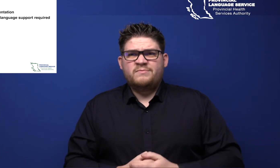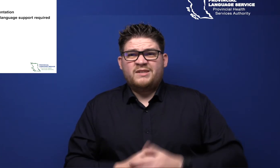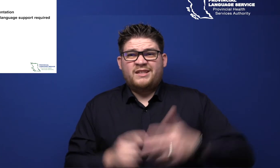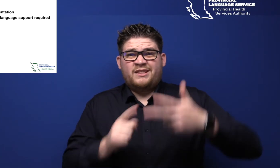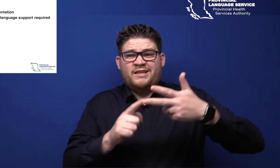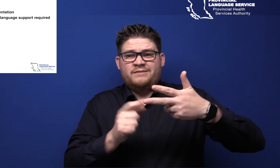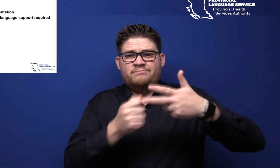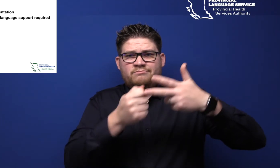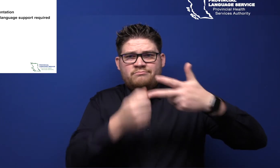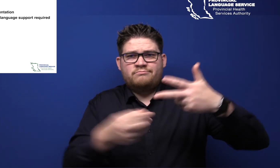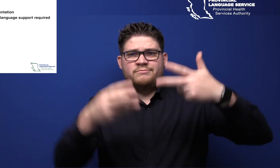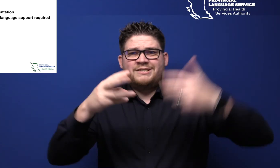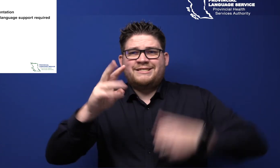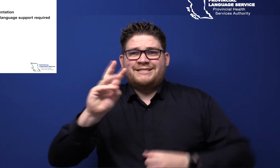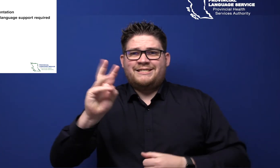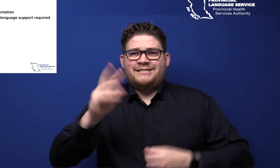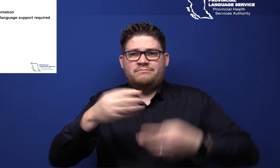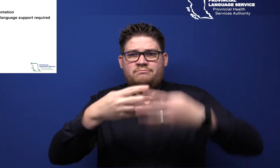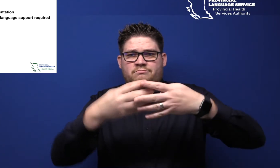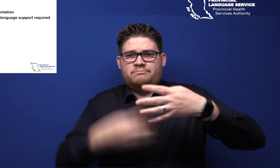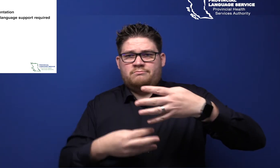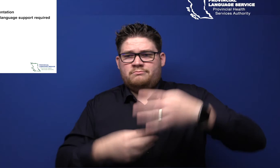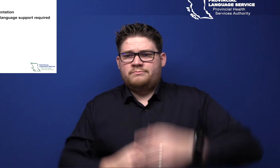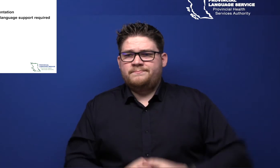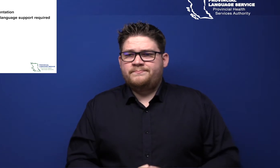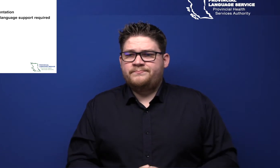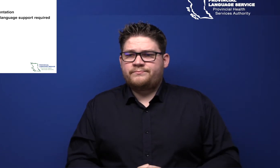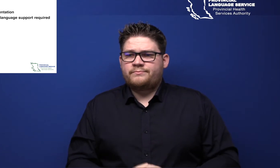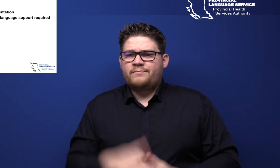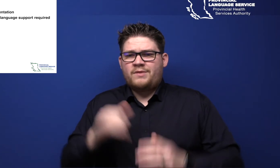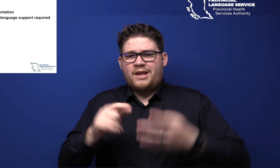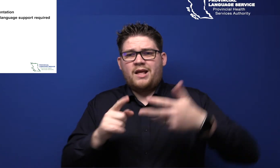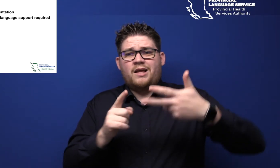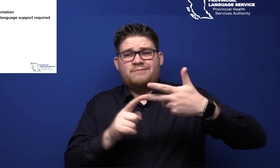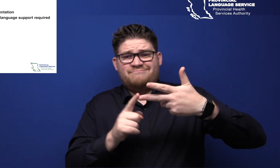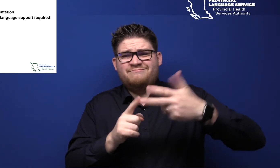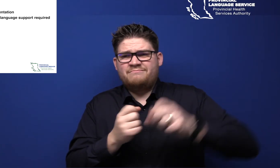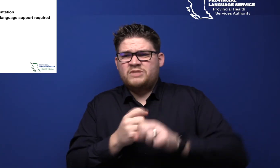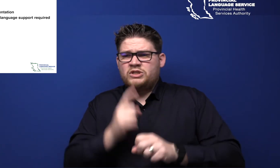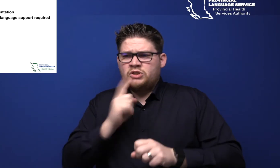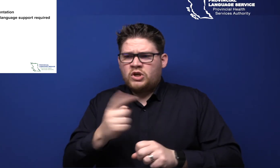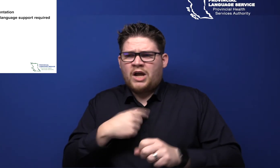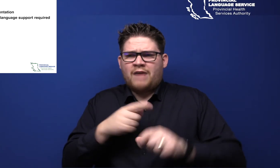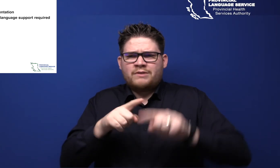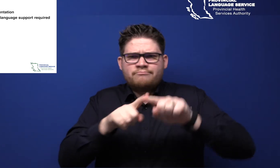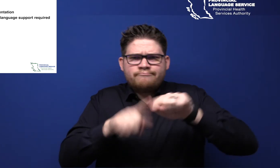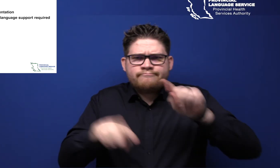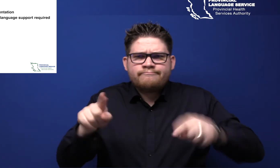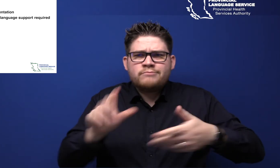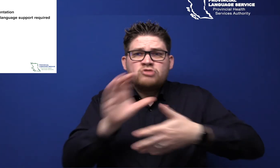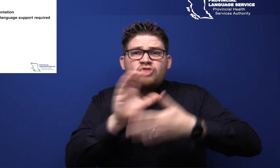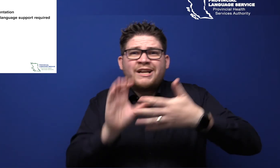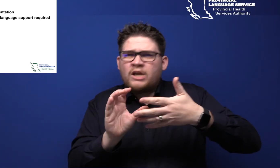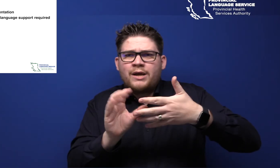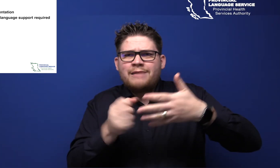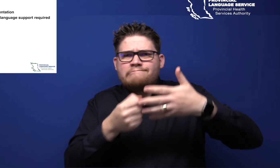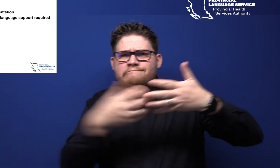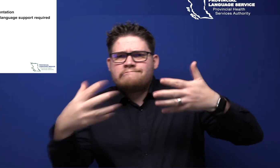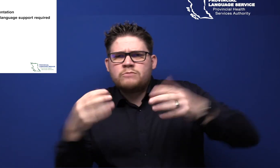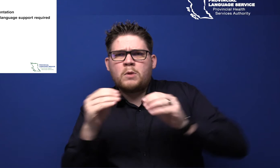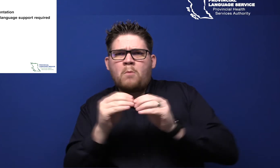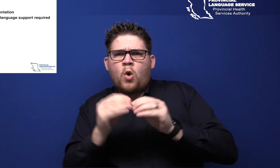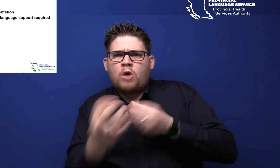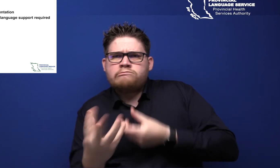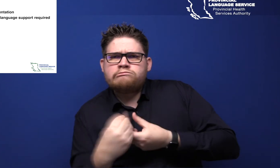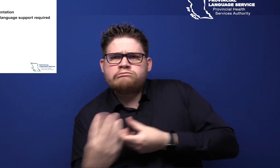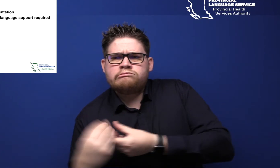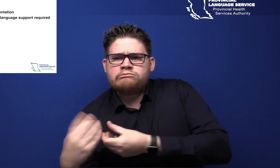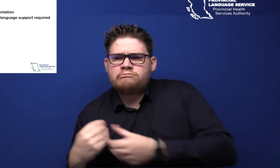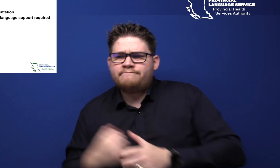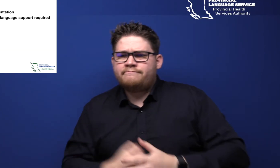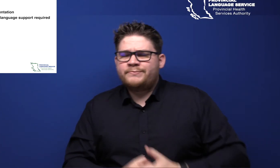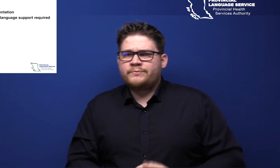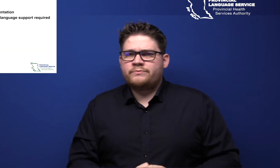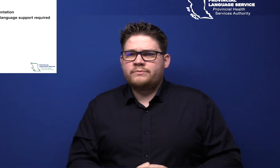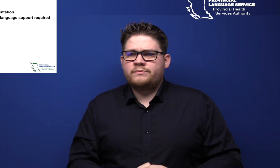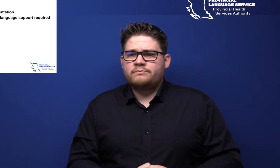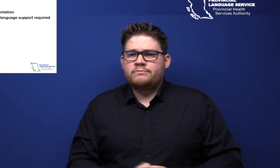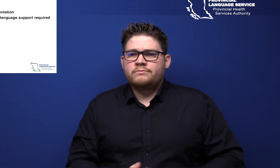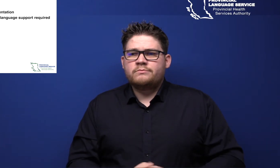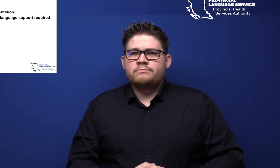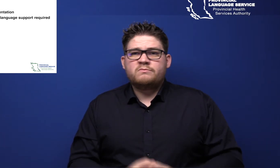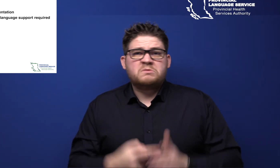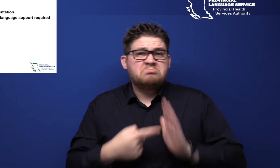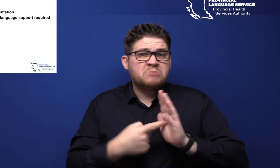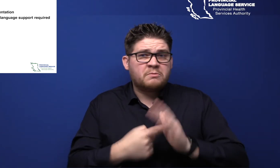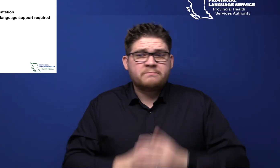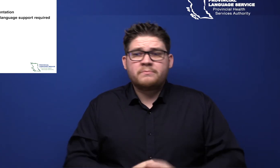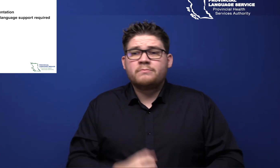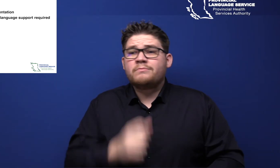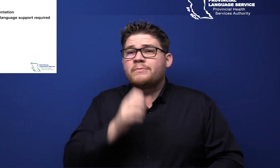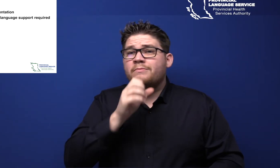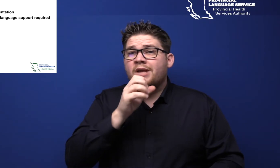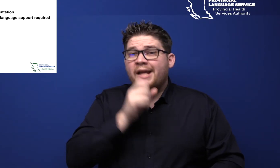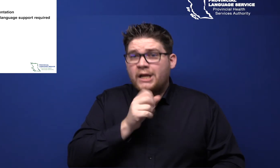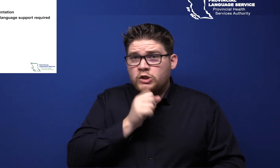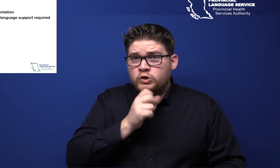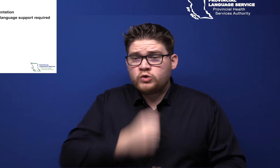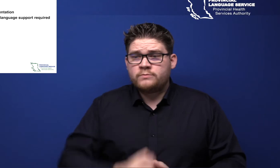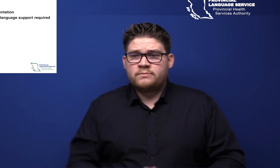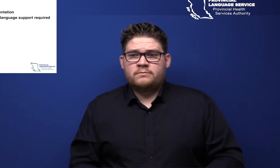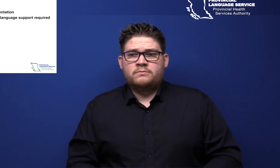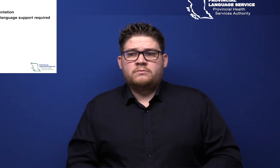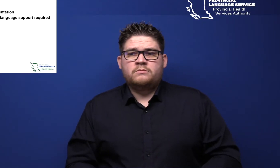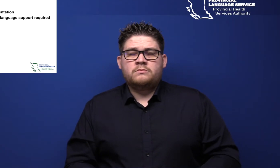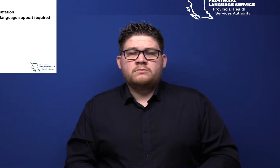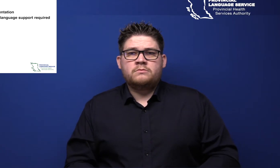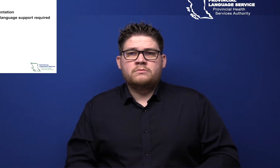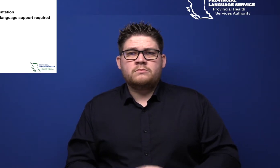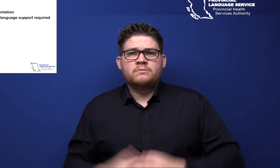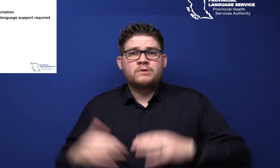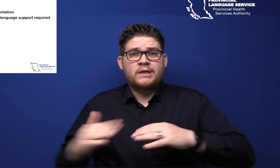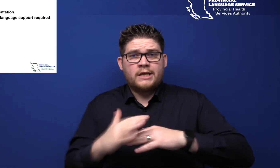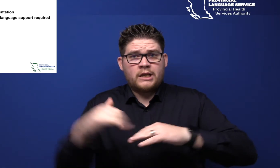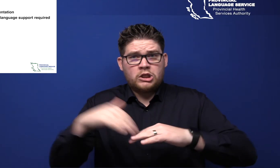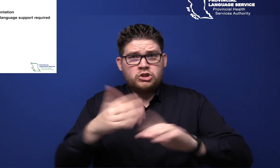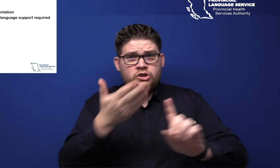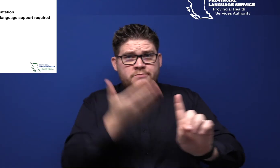THE THIRD CRITERIA IS ACTUALLY A GROUP OF SIX CRITERIA. WE WERE LOOKING TO HAVE MORE VARIETY BASED ON THESE CRITERIA AGE, INDIGENOUS ANCESTRY,